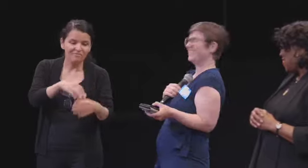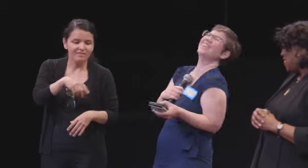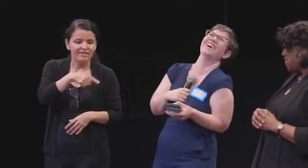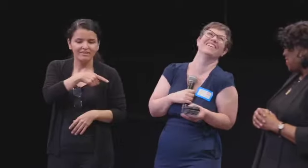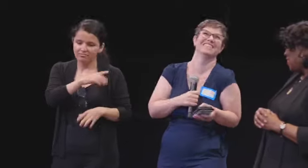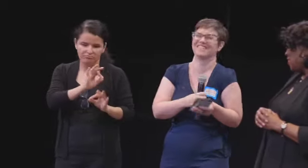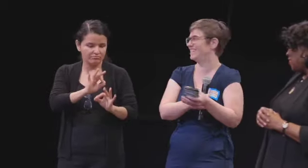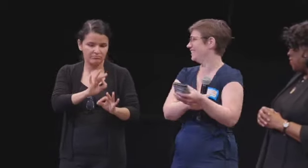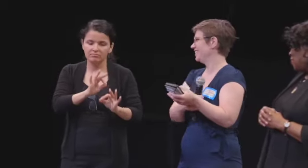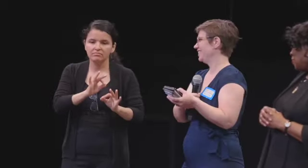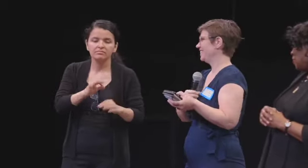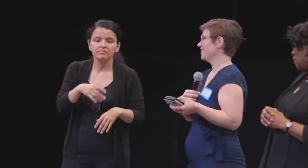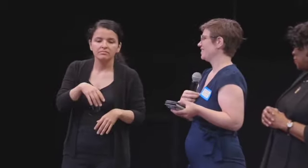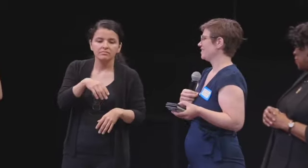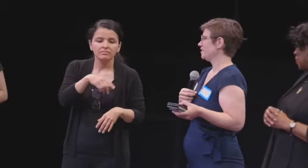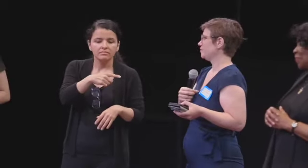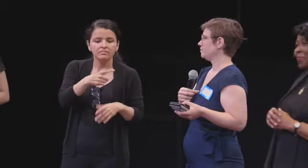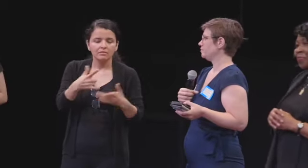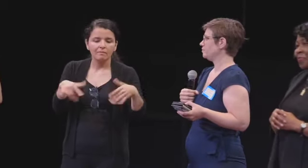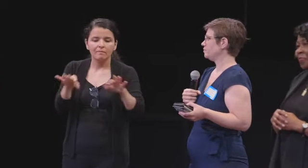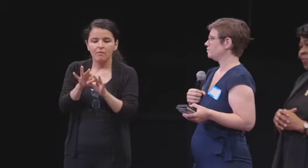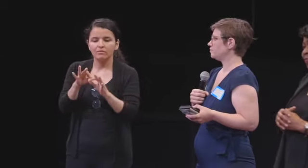[Interpreter] Oh, you captured that perfectly. That's so important.